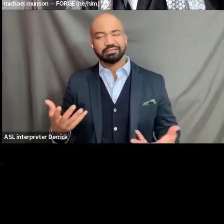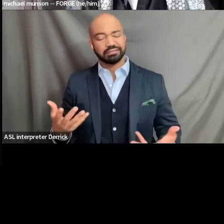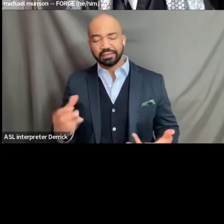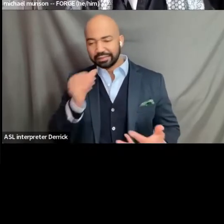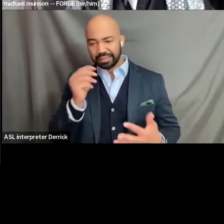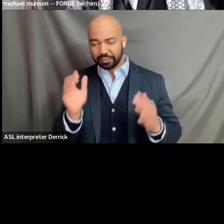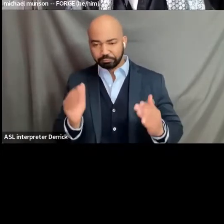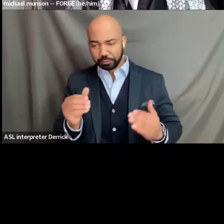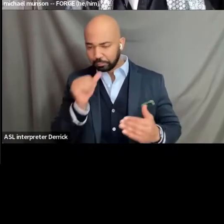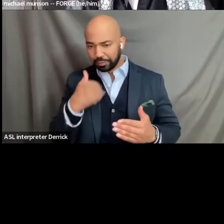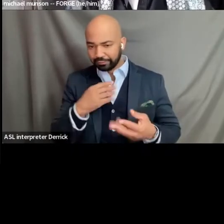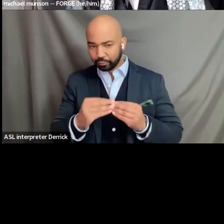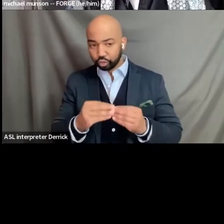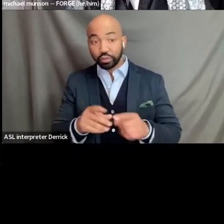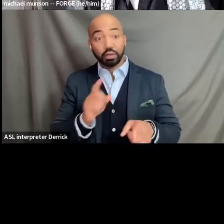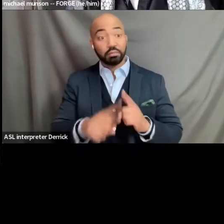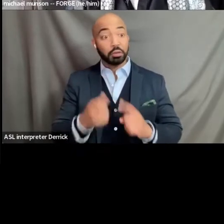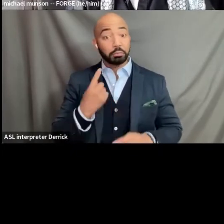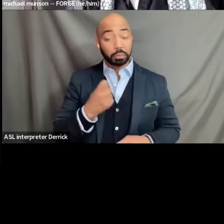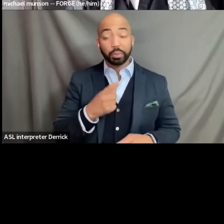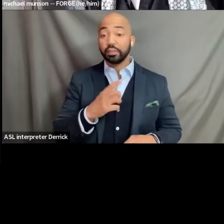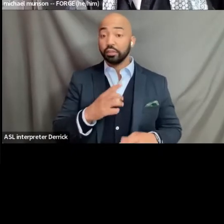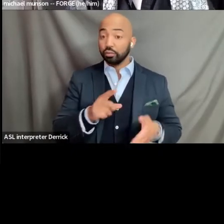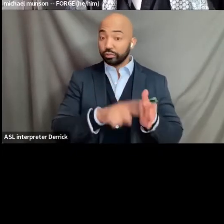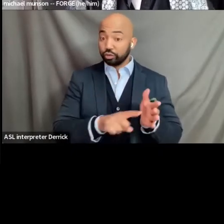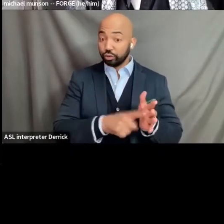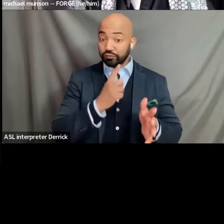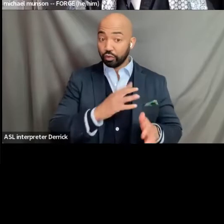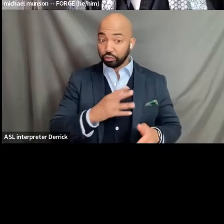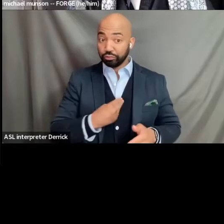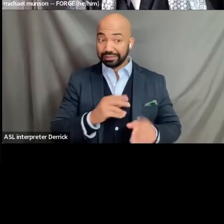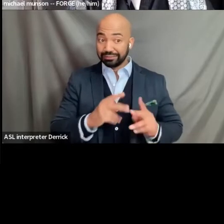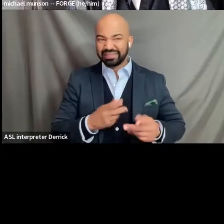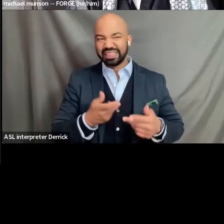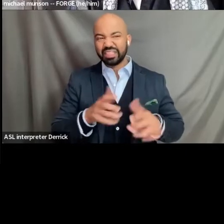is that trans people do a lot of things to either try to maintain their employment,